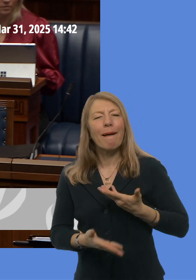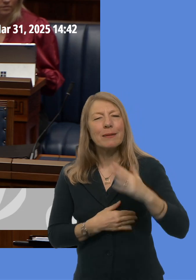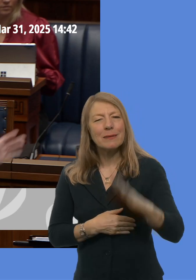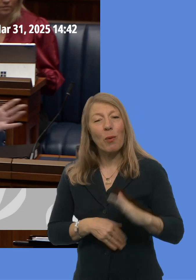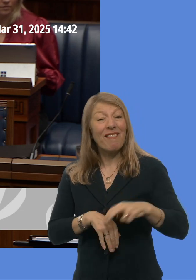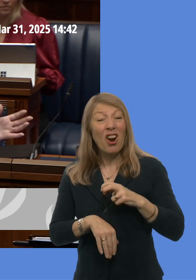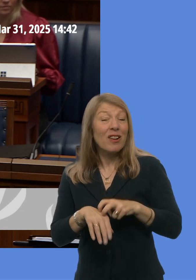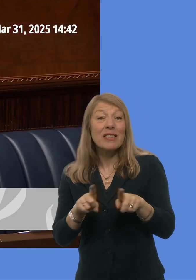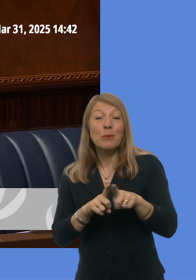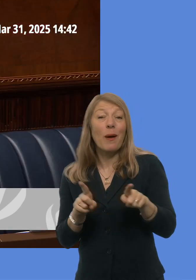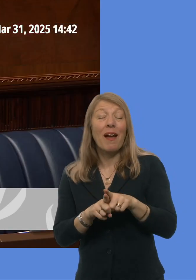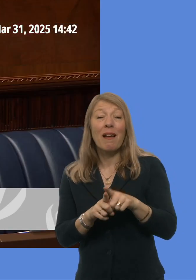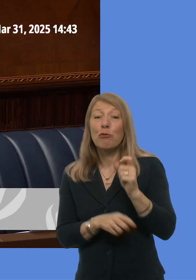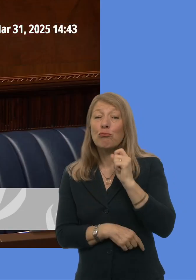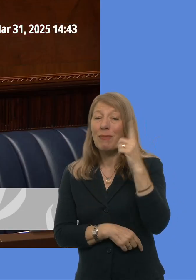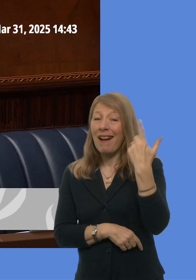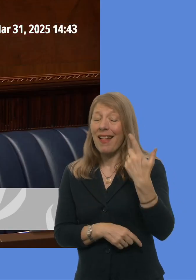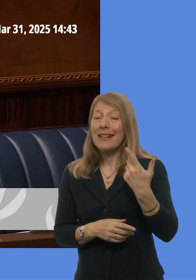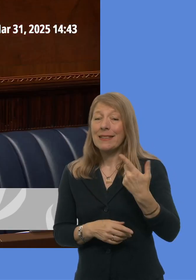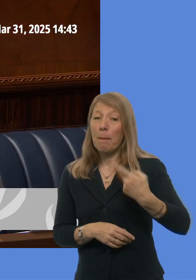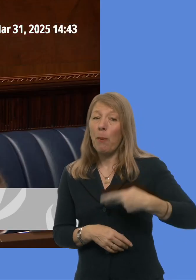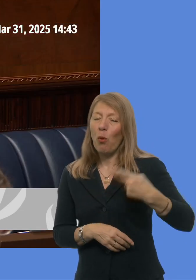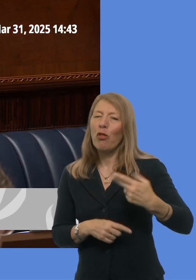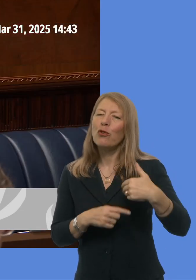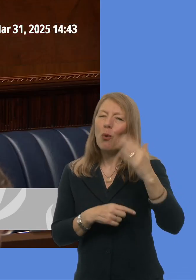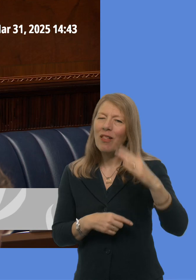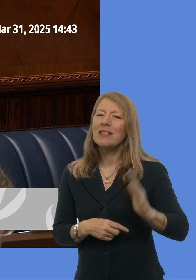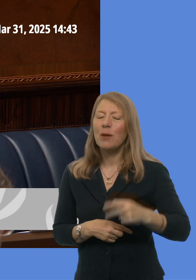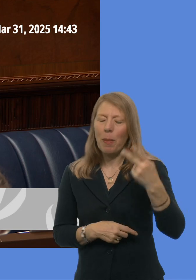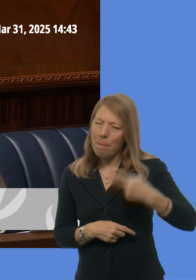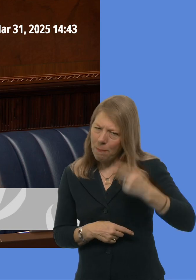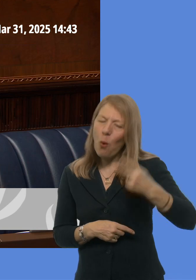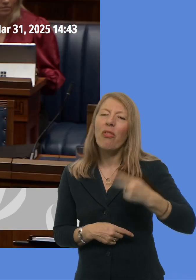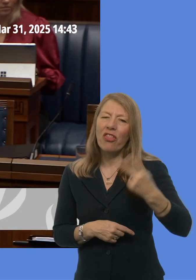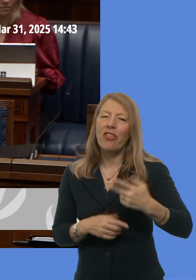conscious that there should be net movement north and south. Some people who will be eligible for payments